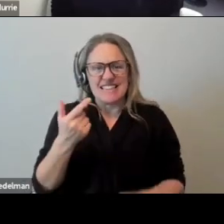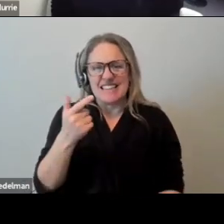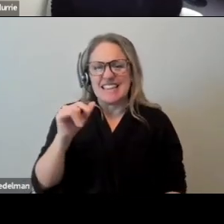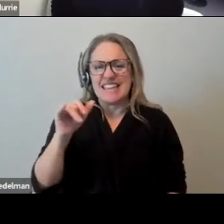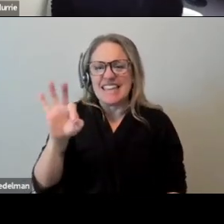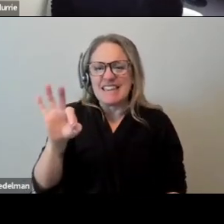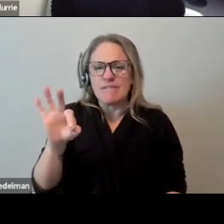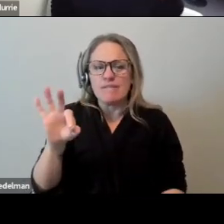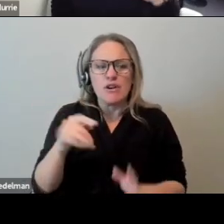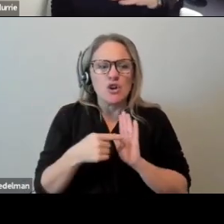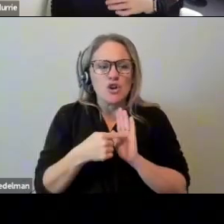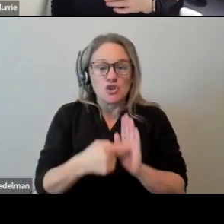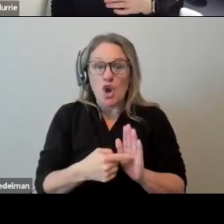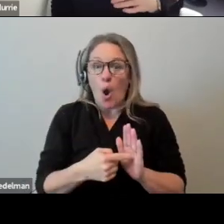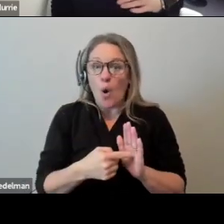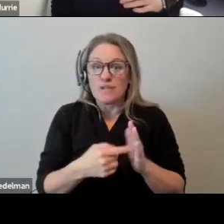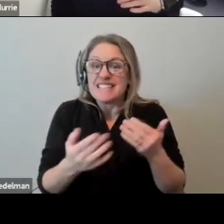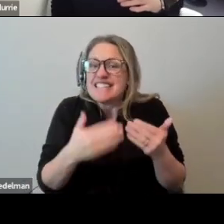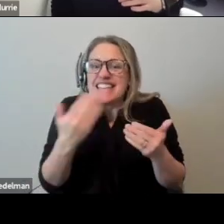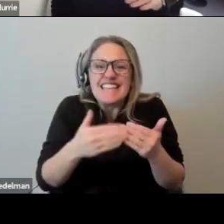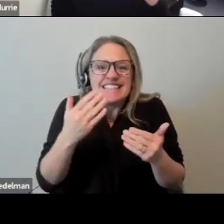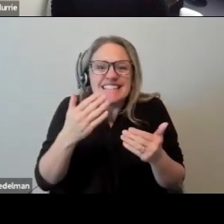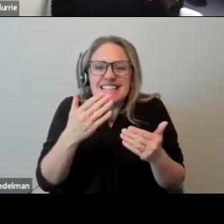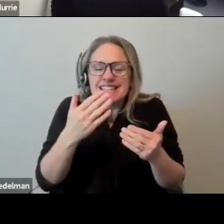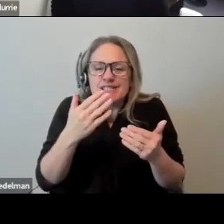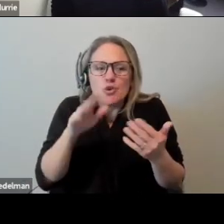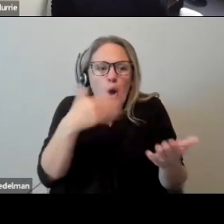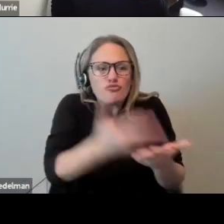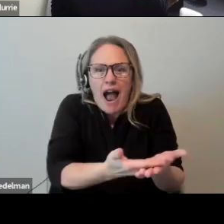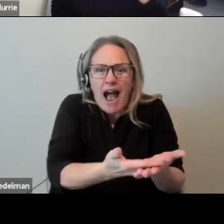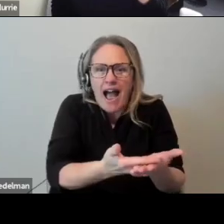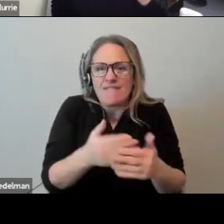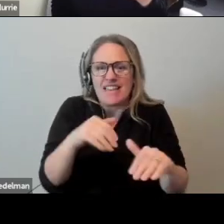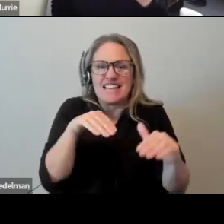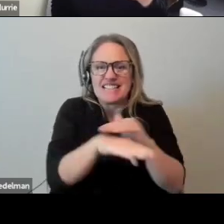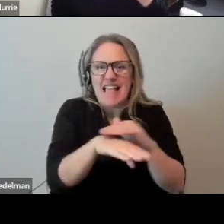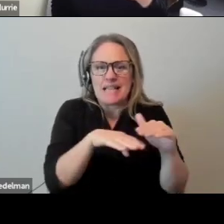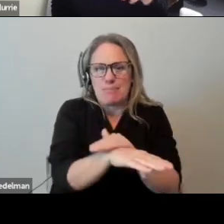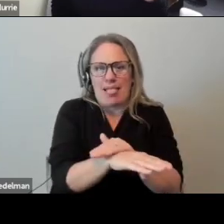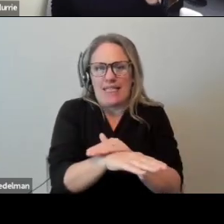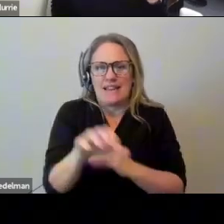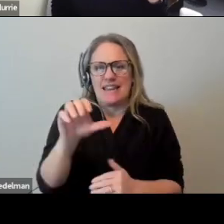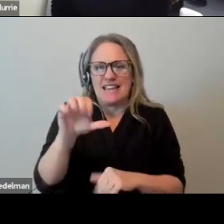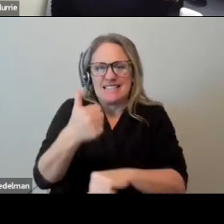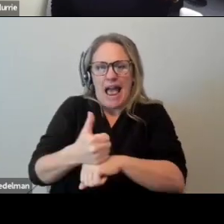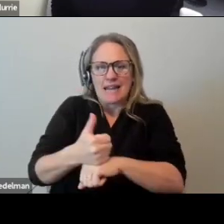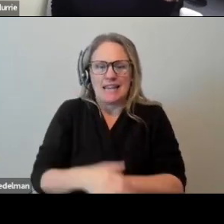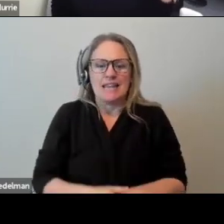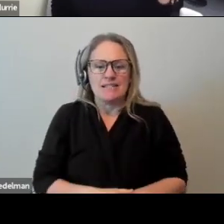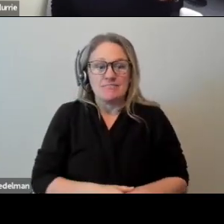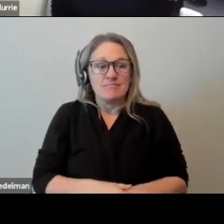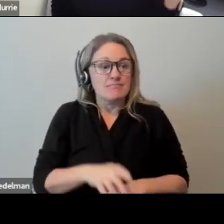to get to the accessibility settings. You just type the word accessibility. And here's where I go back, some